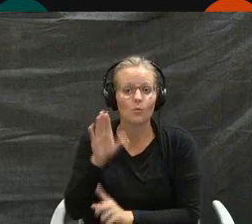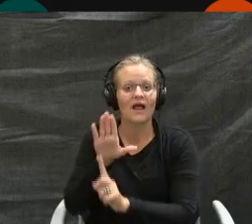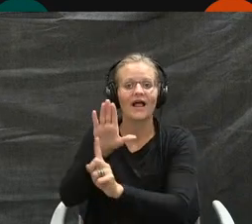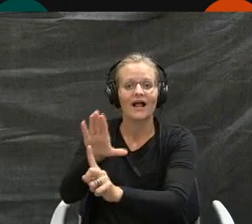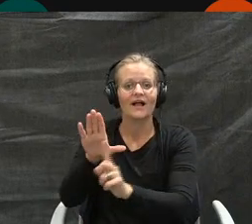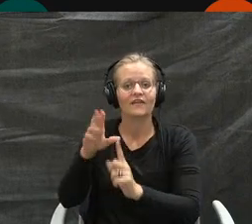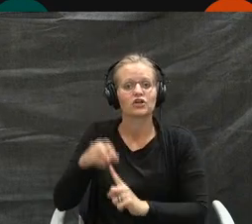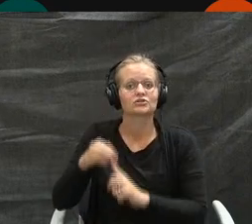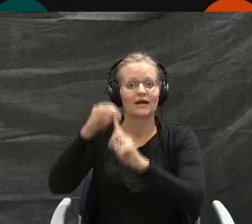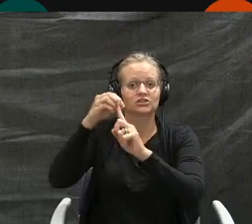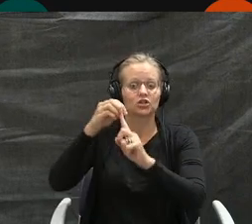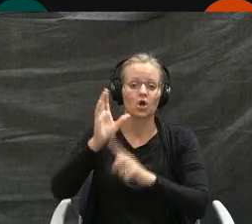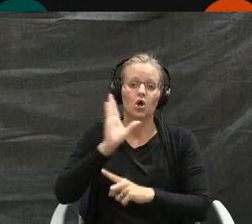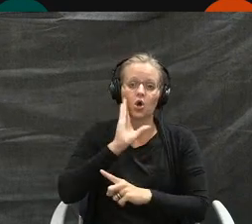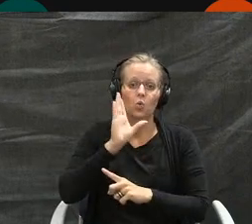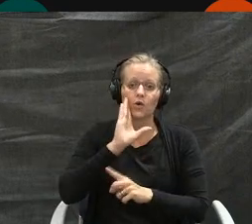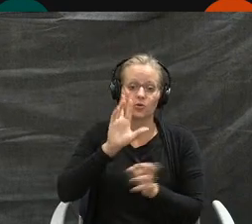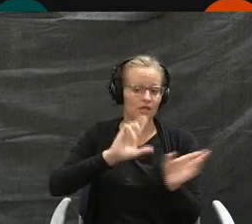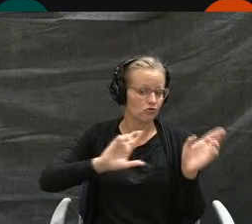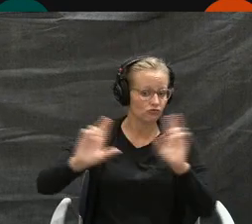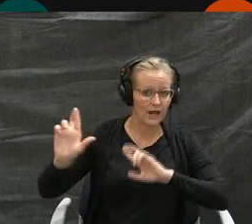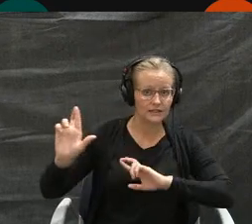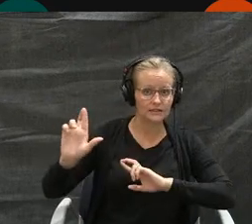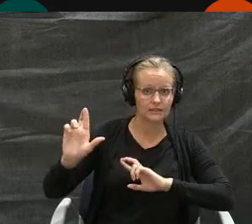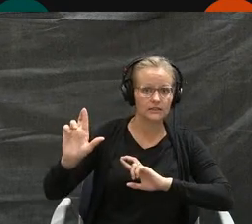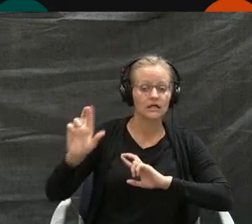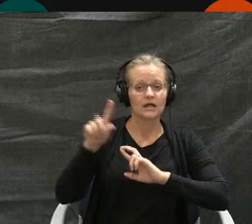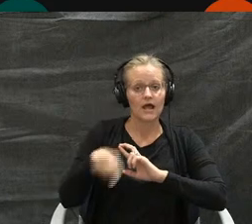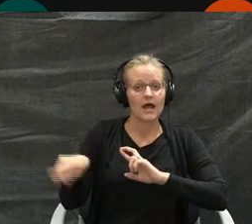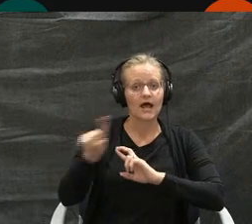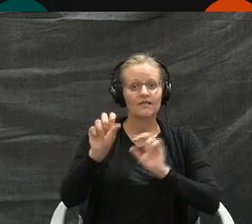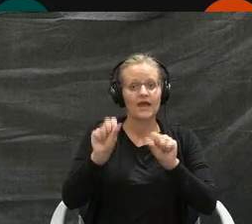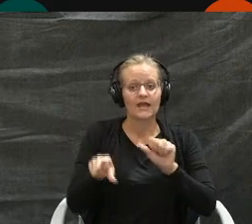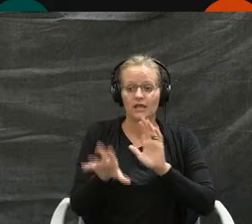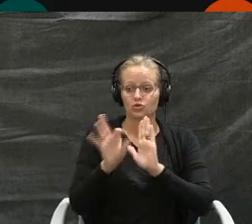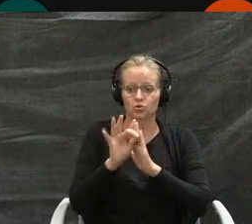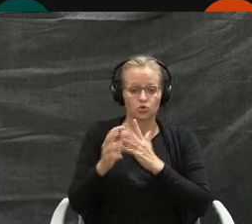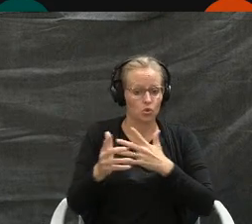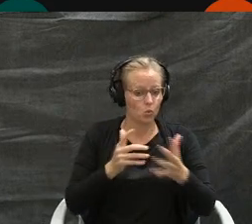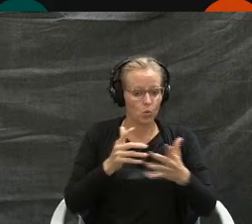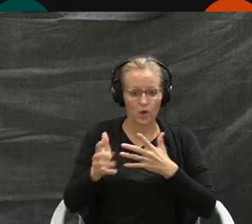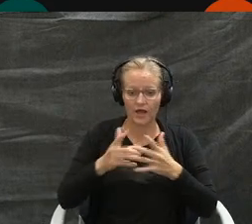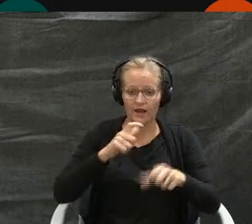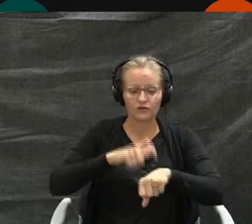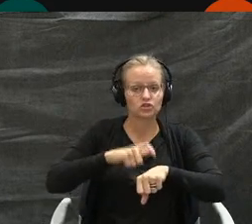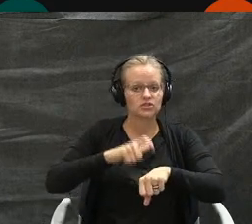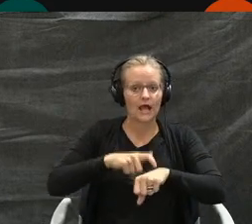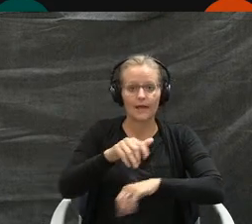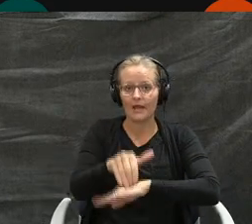delivered to them and they could choose whatever time of the day or the evening they chose to